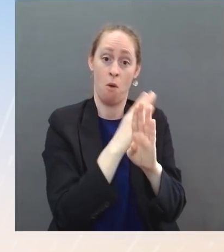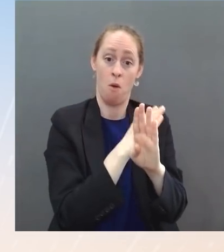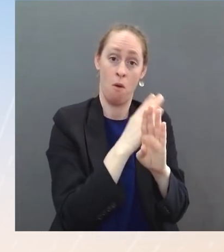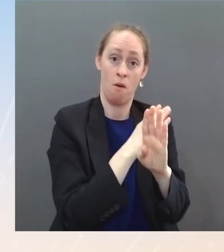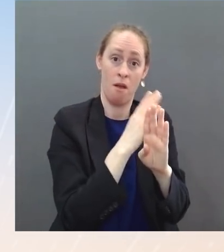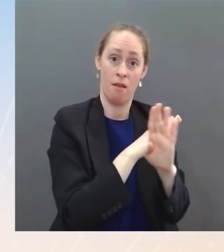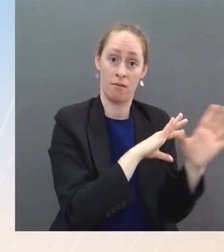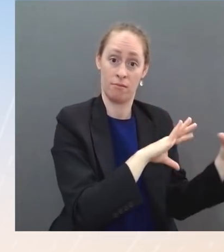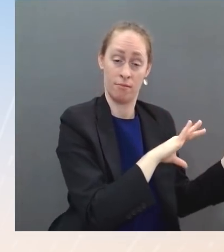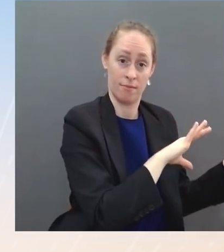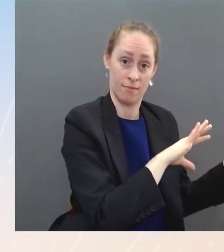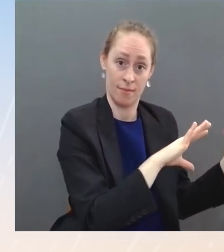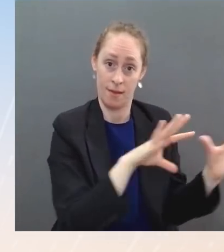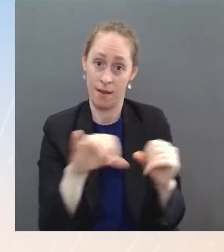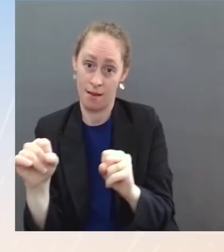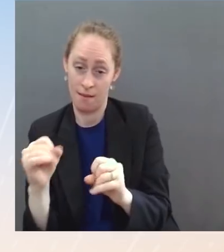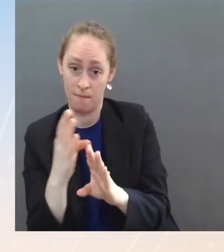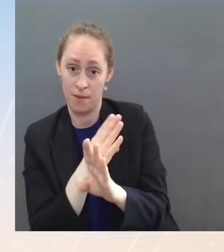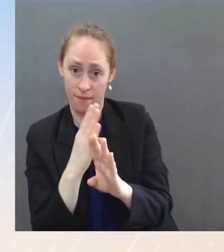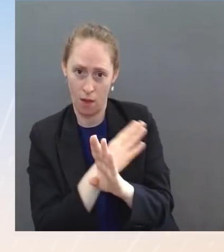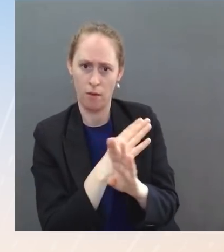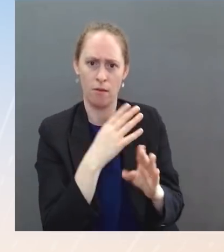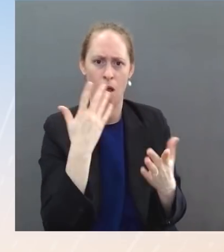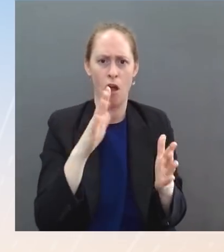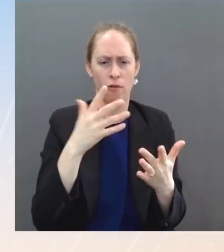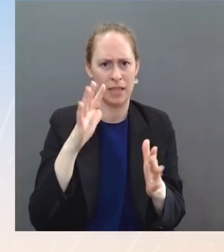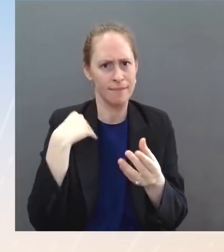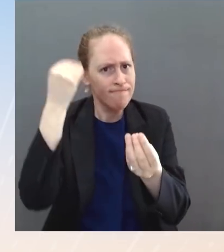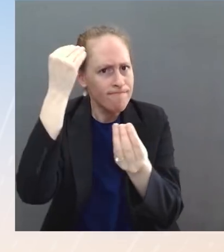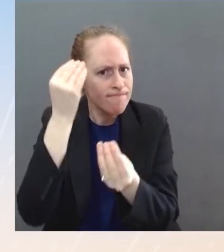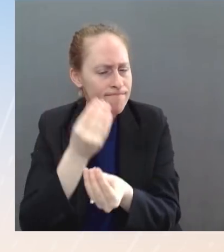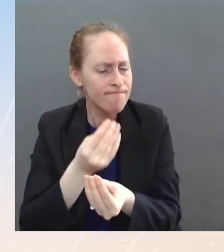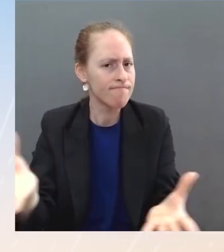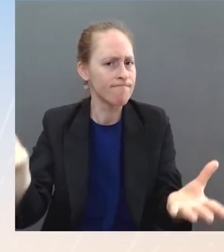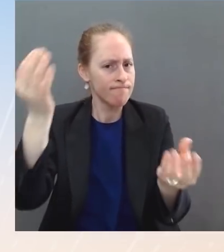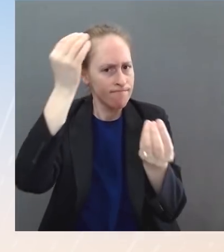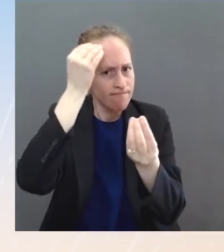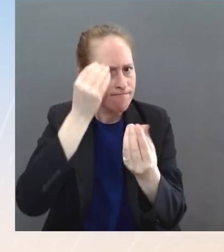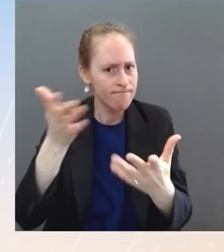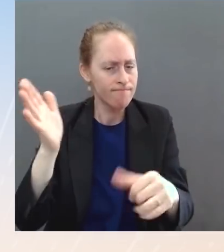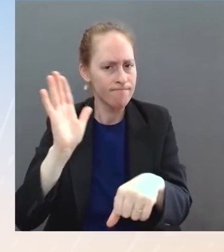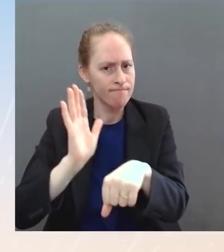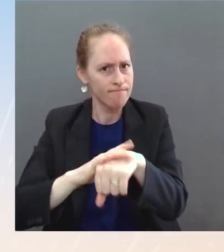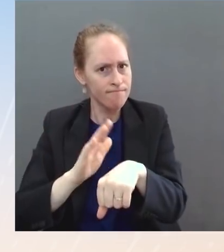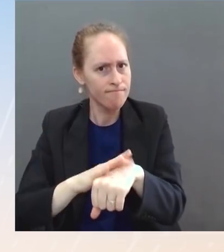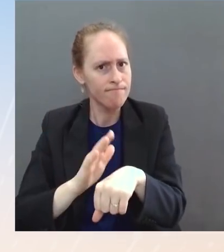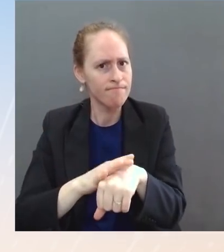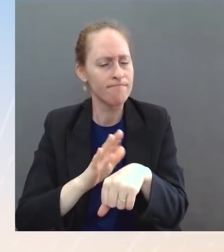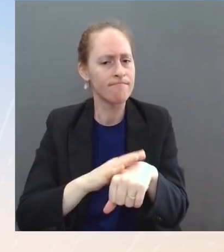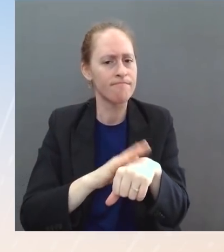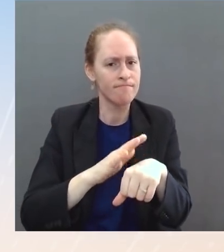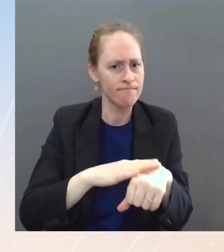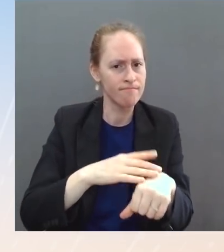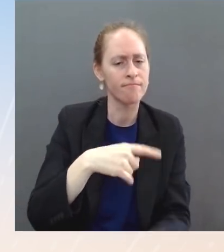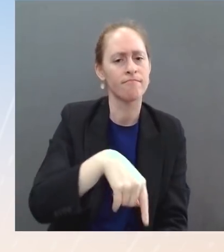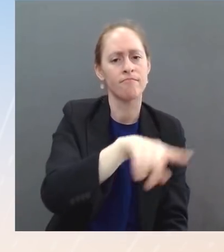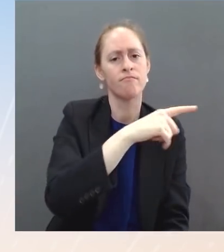that Russia was intending as a matter of policy -- not as a matter of one guy in a unit in a suburb of Kyiv,